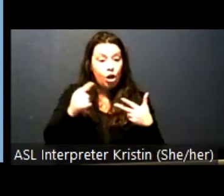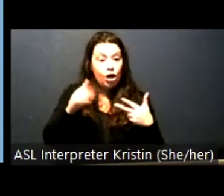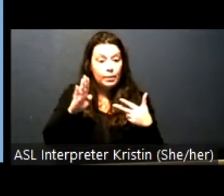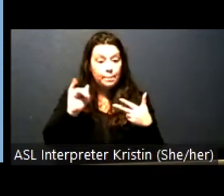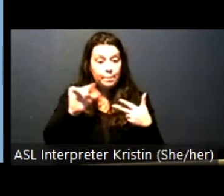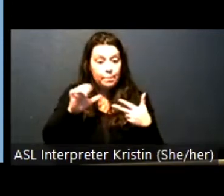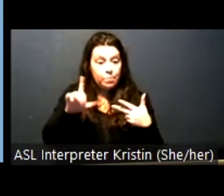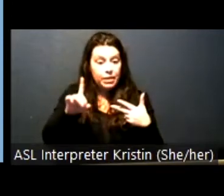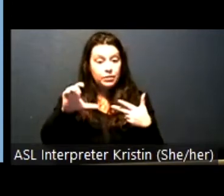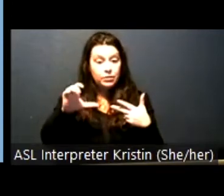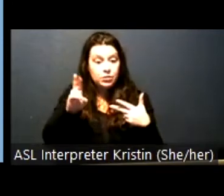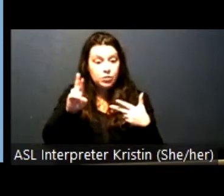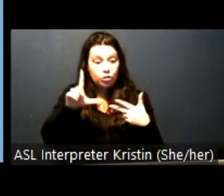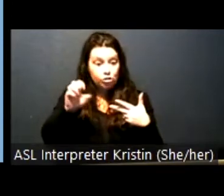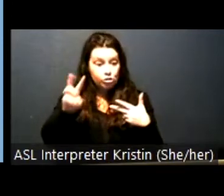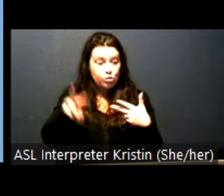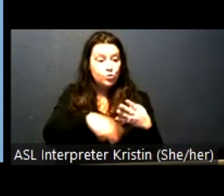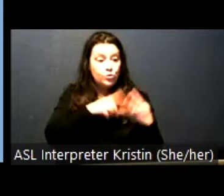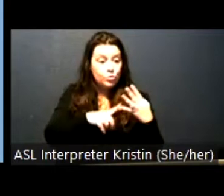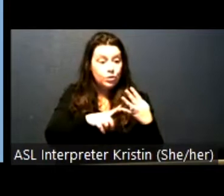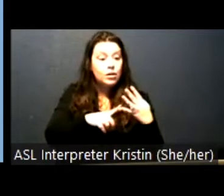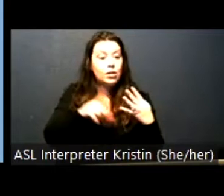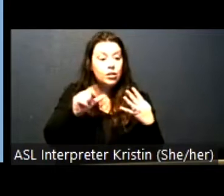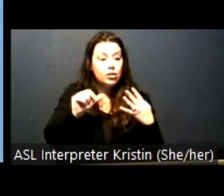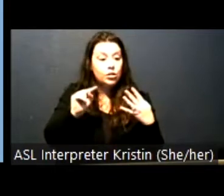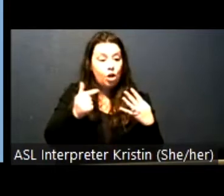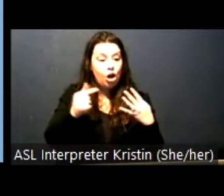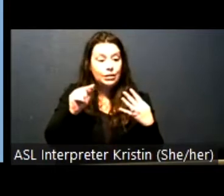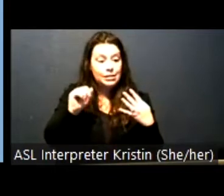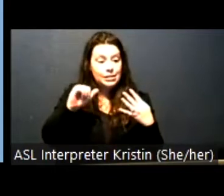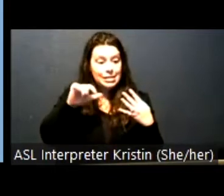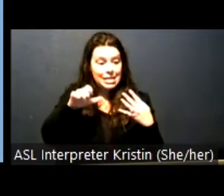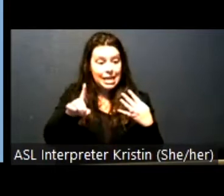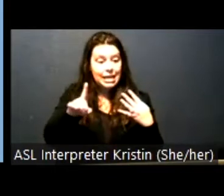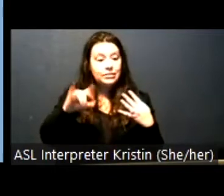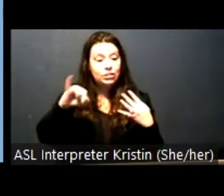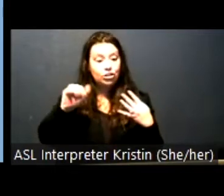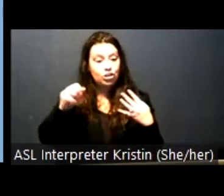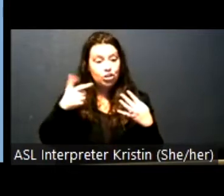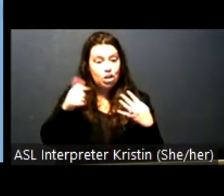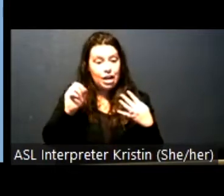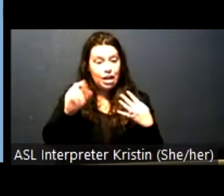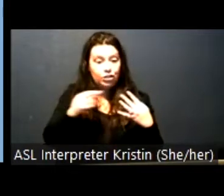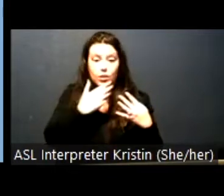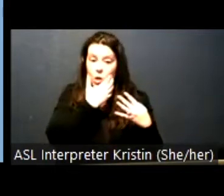Arctic terns that make the longest migration in the world of any animal, and the brown pelican!